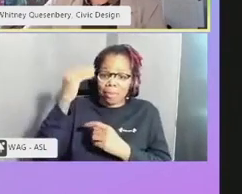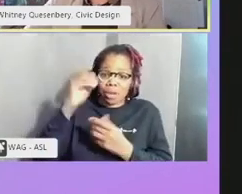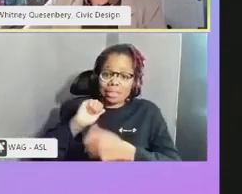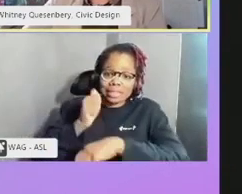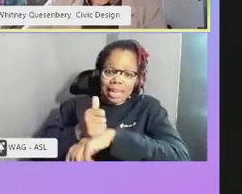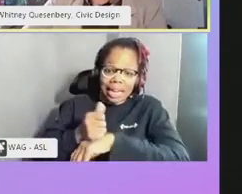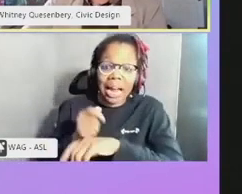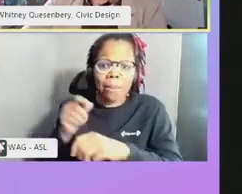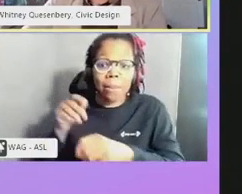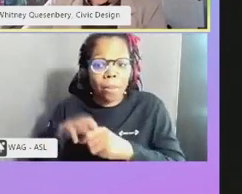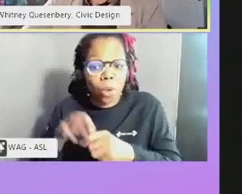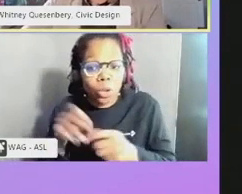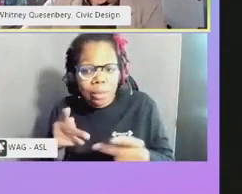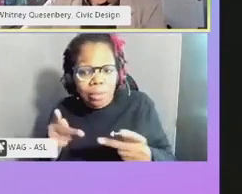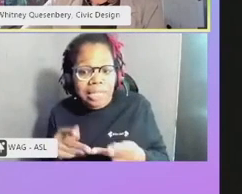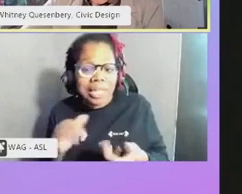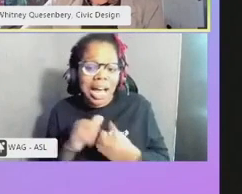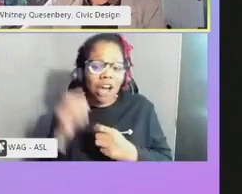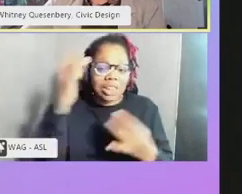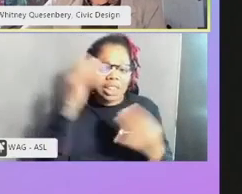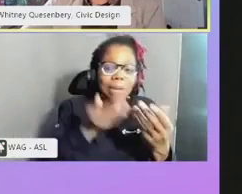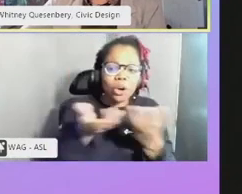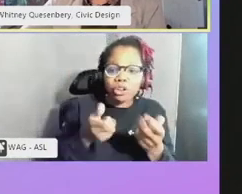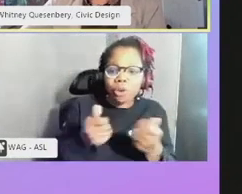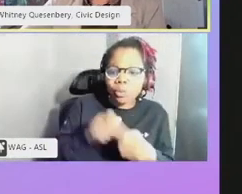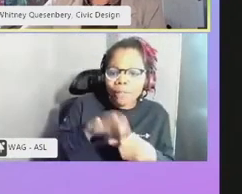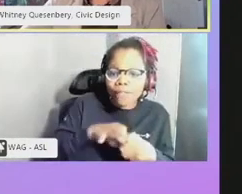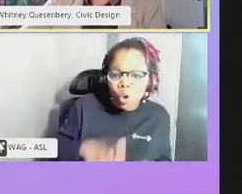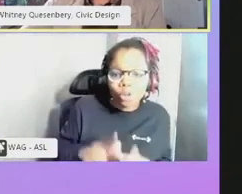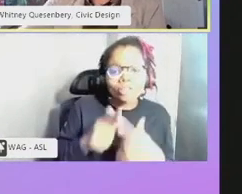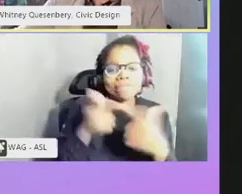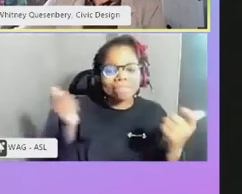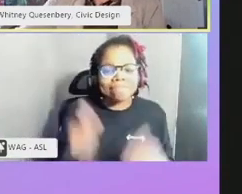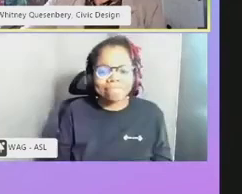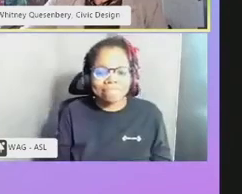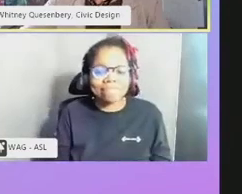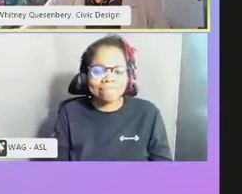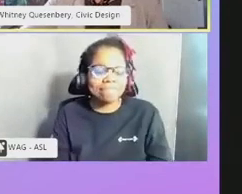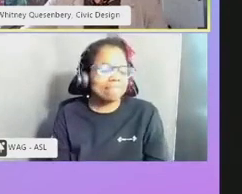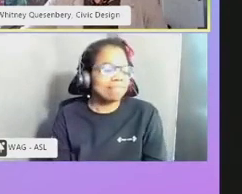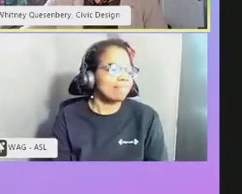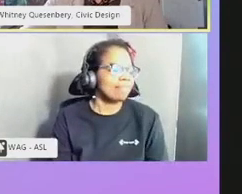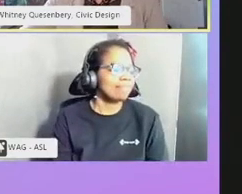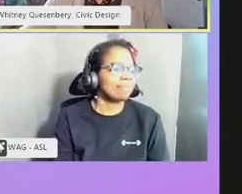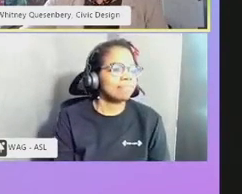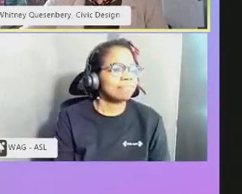with many different disabilities remained inside the election office and is still there today informing how they think about setting up polling